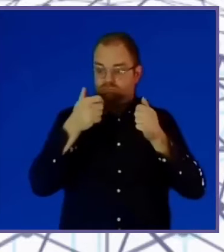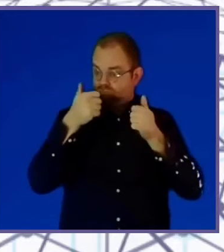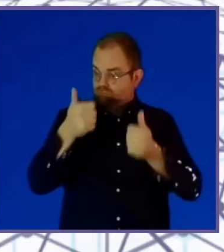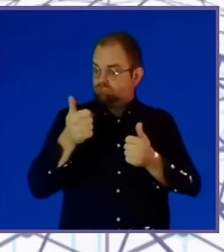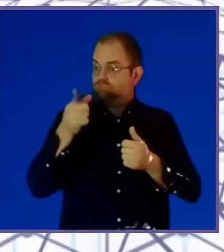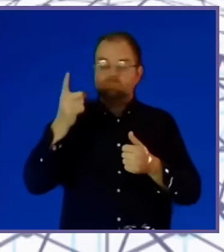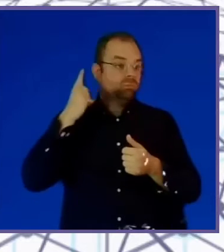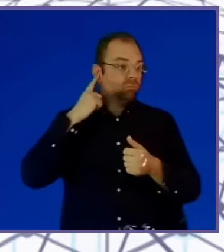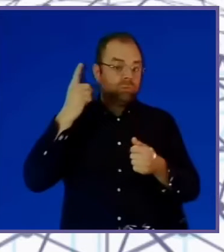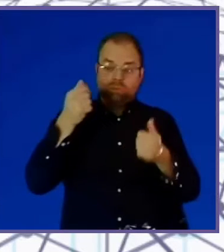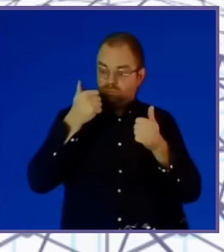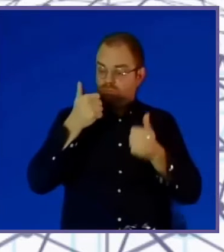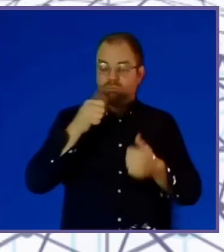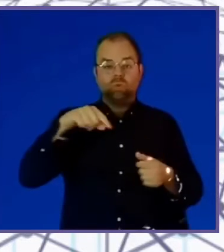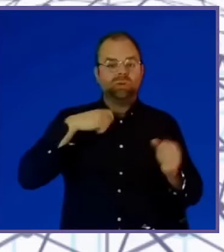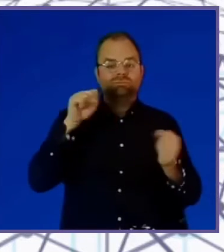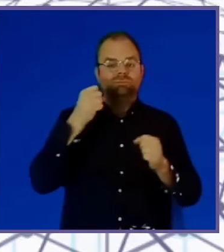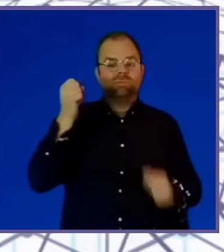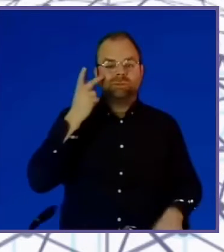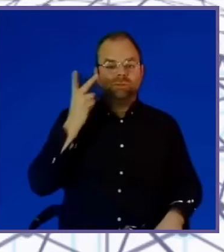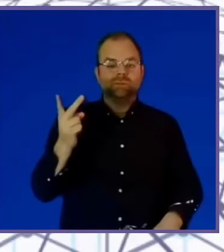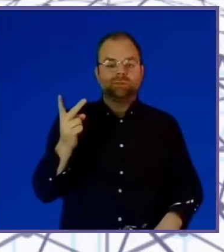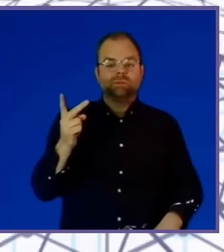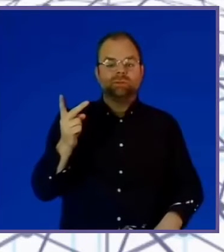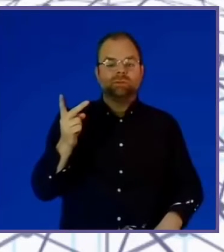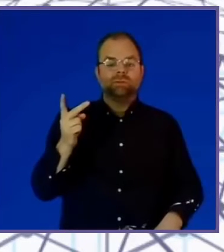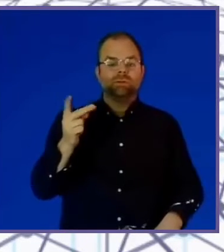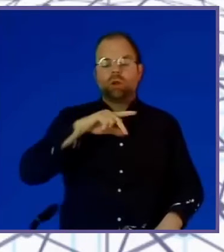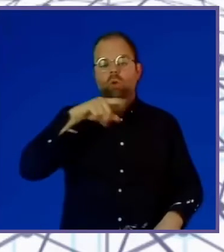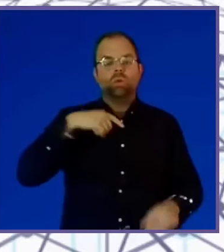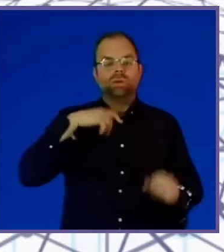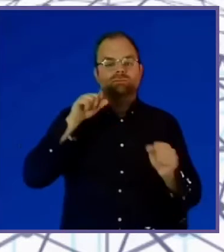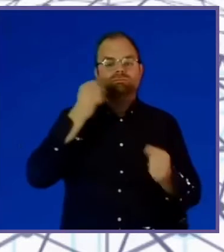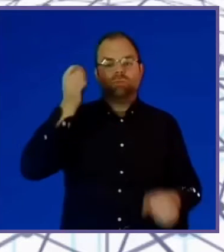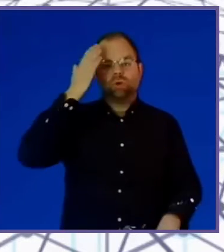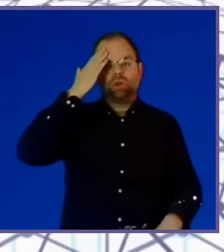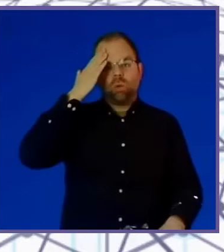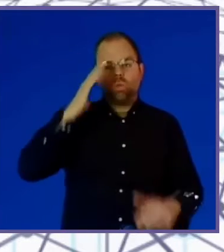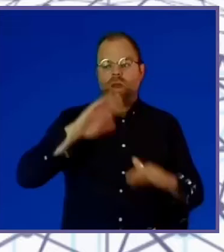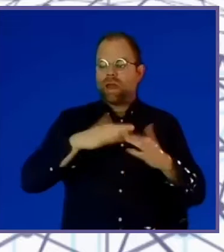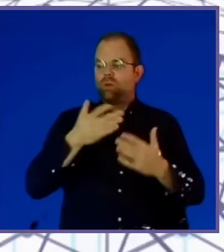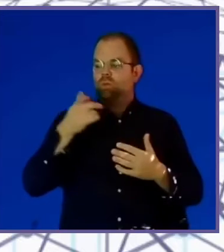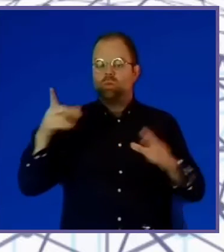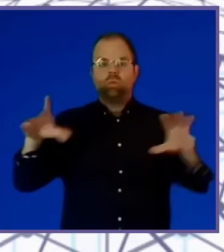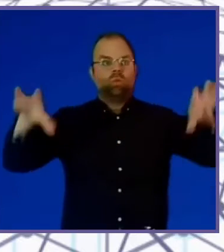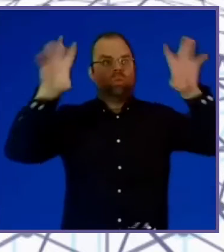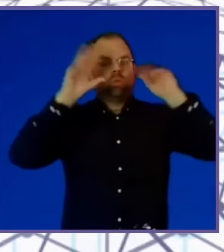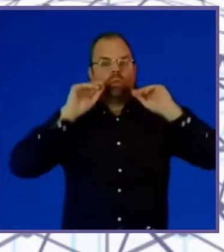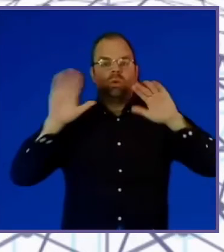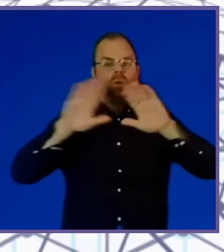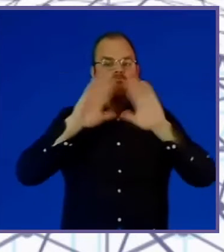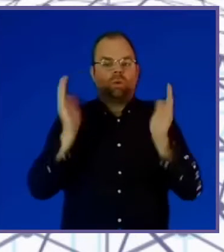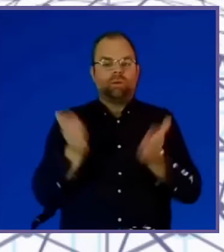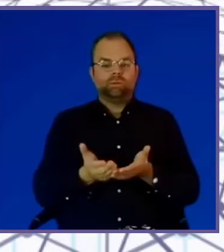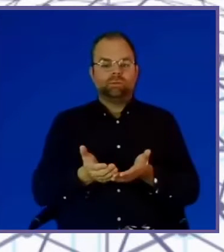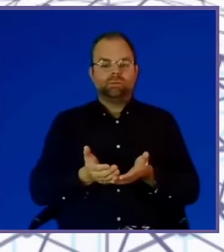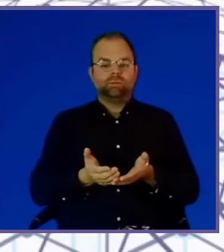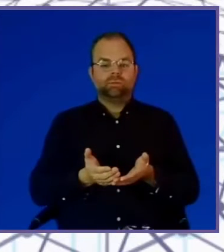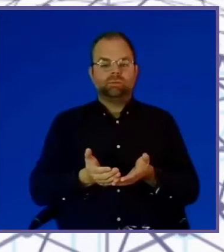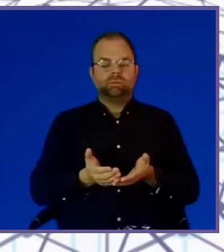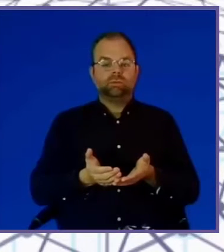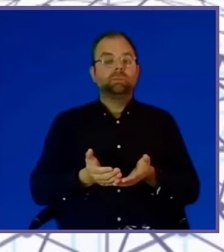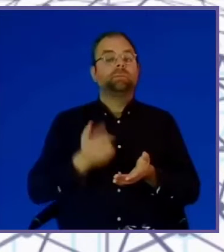deciding on accessibility requirements based on a label will not work.